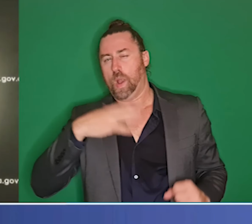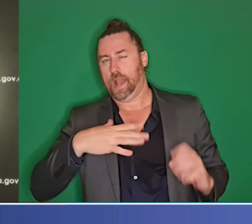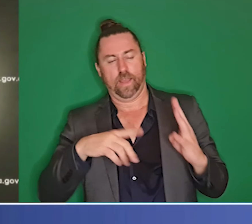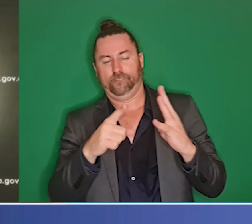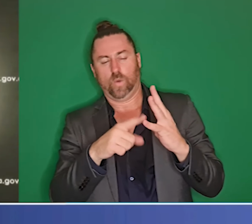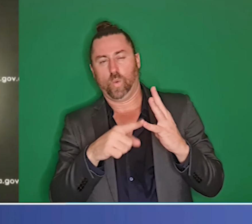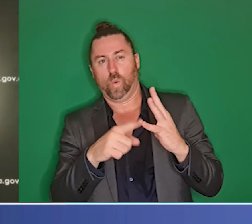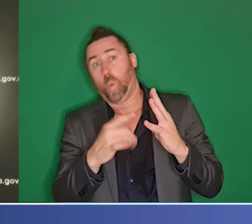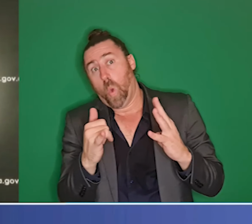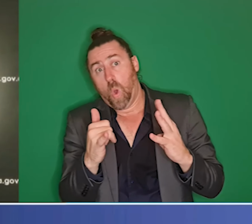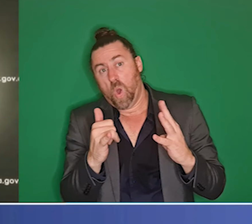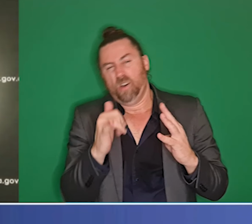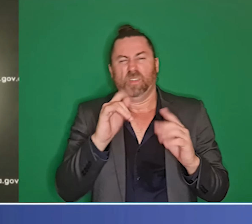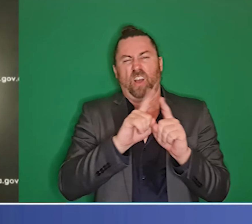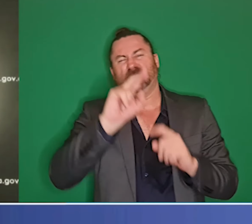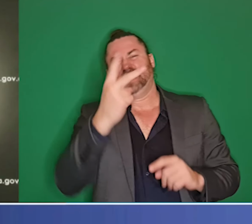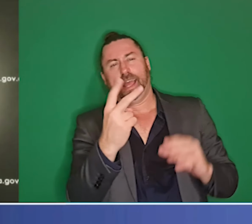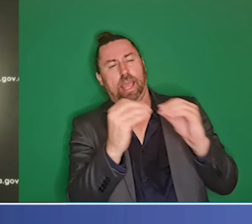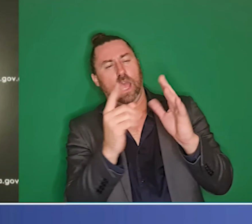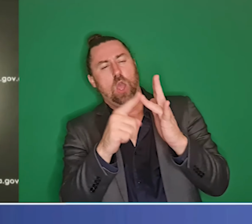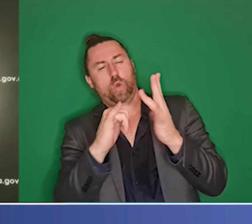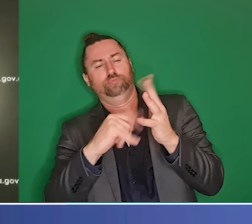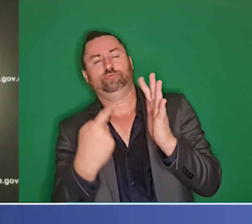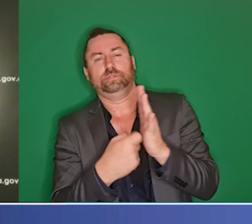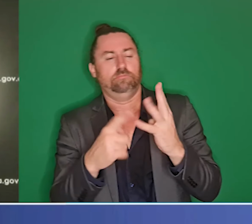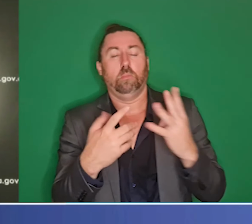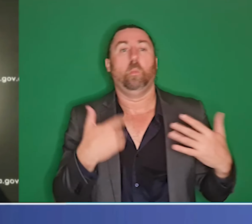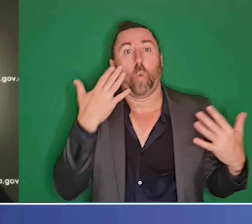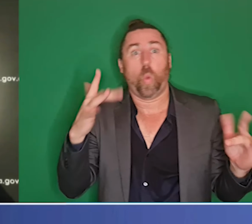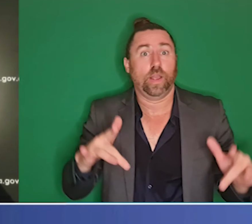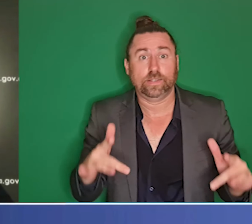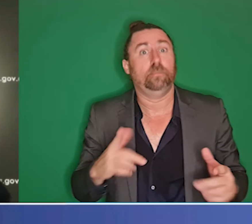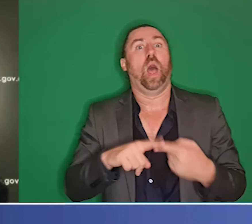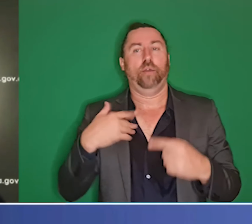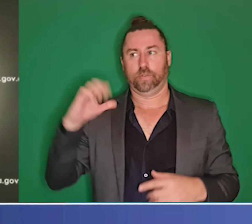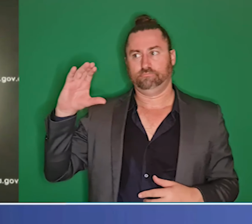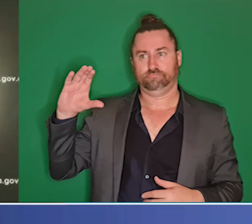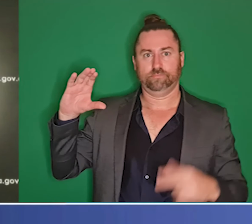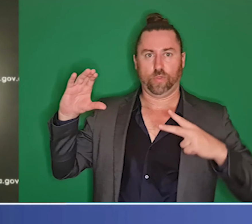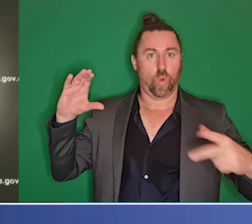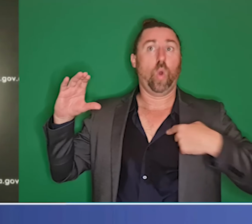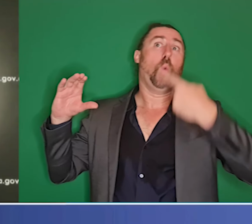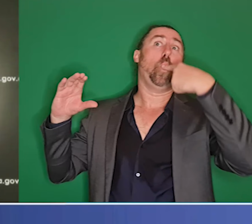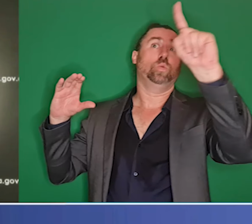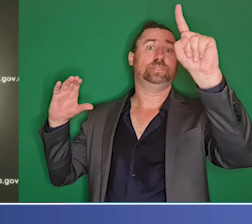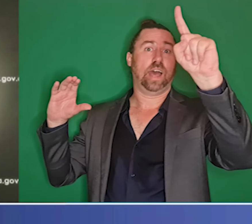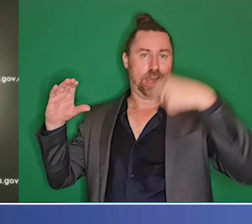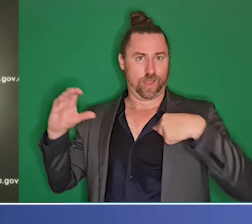or a second booster that may be required, and we don't know yet. But we prepared for, we've secured, we invested on that front.